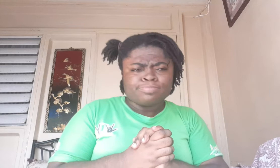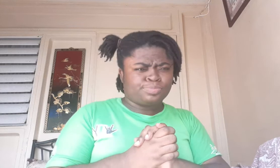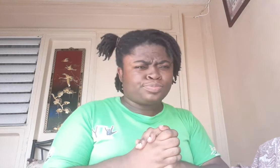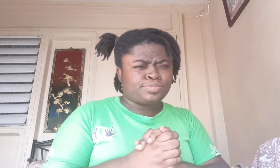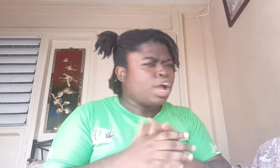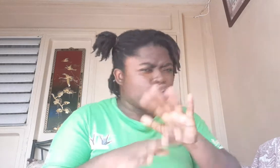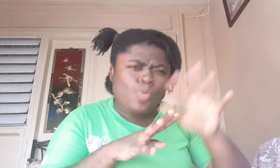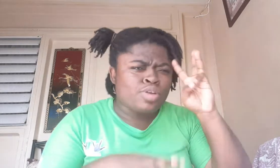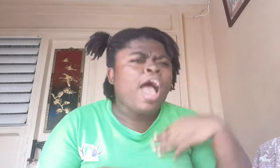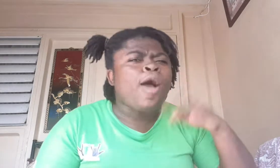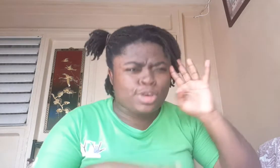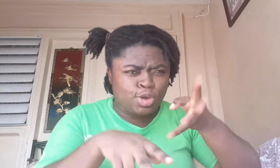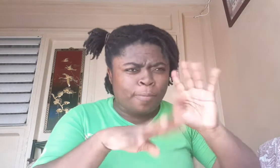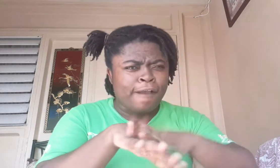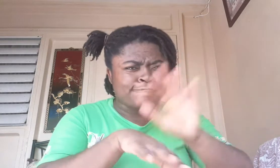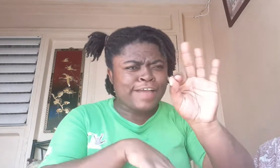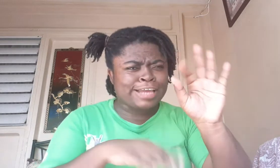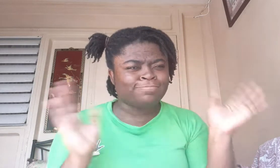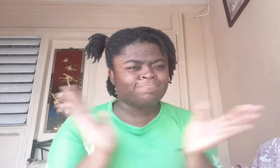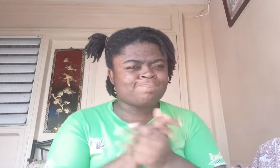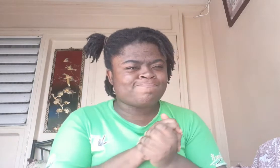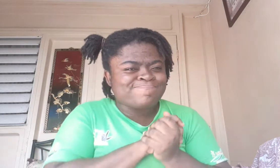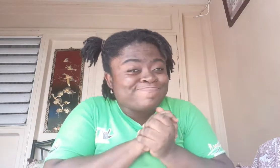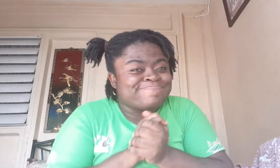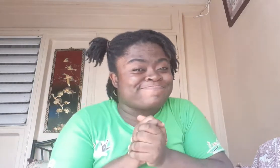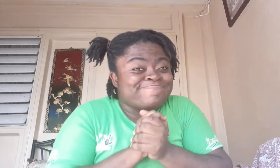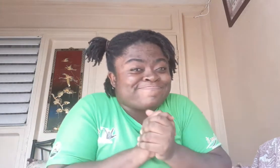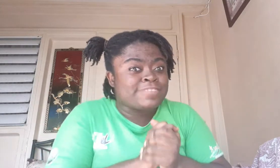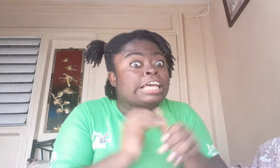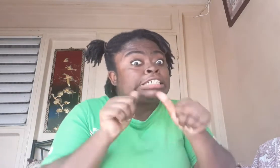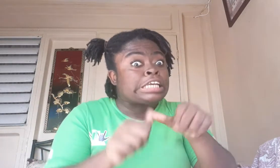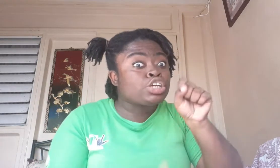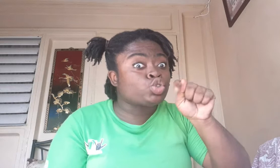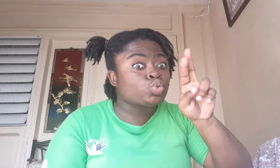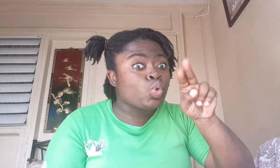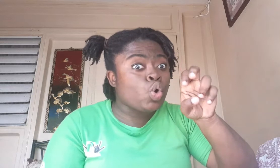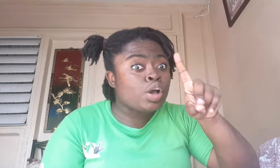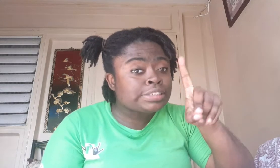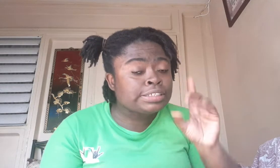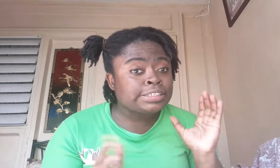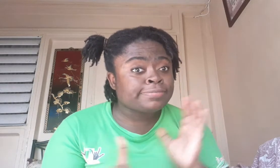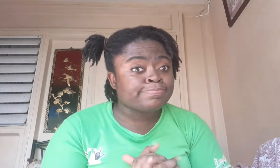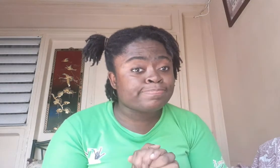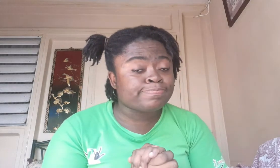Don't worry, of course, I will upload a video on Friday Stay Tuned for the next videos coming soon.